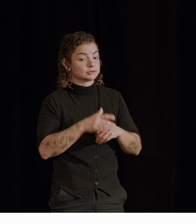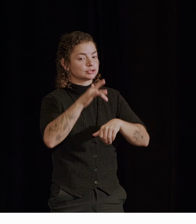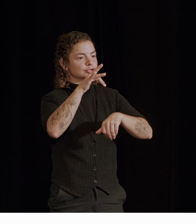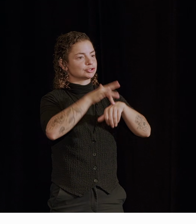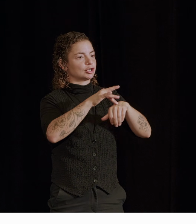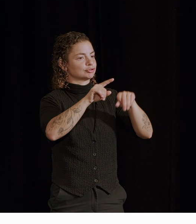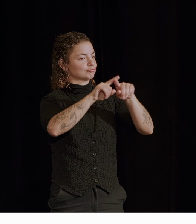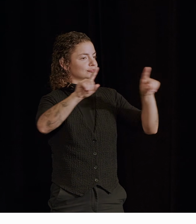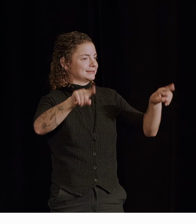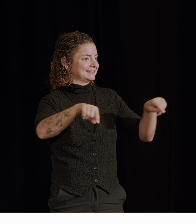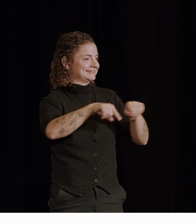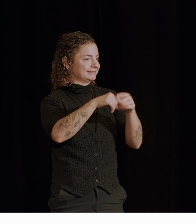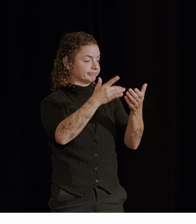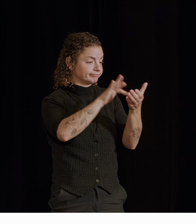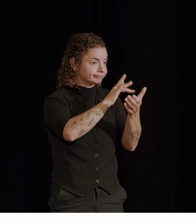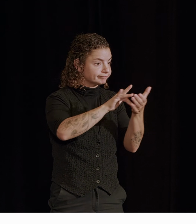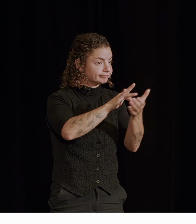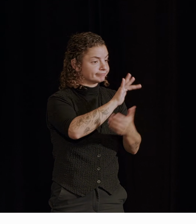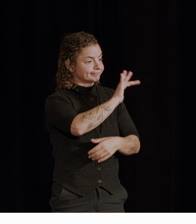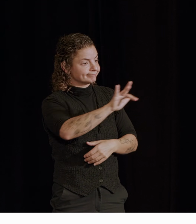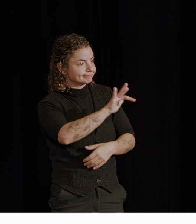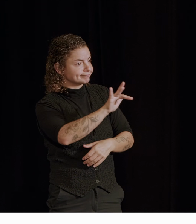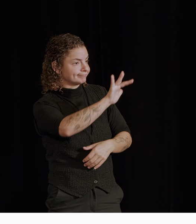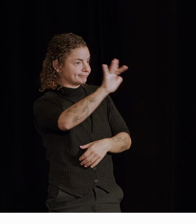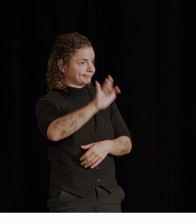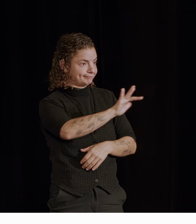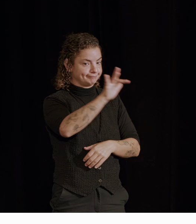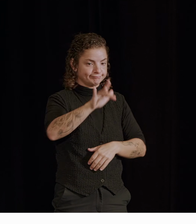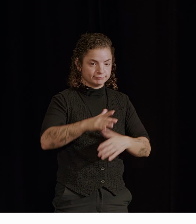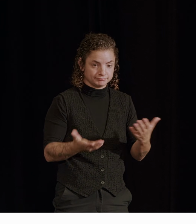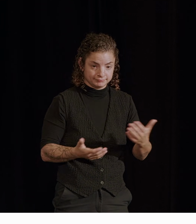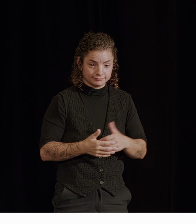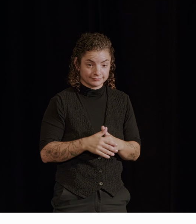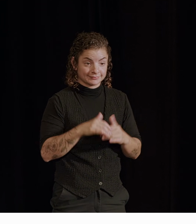This is the timeframe upon which I began my career, and it brought me